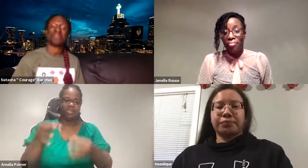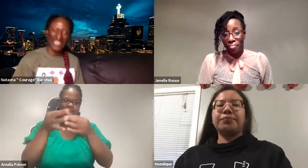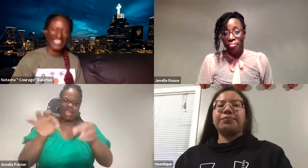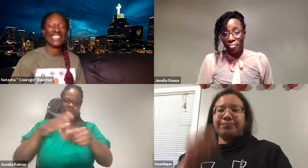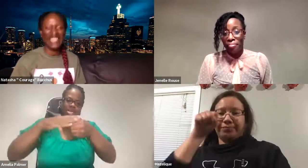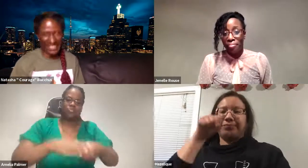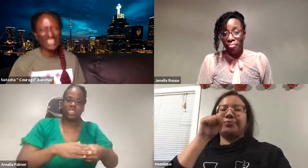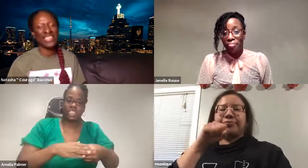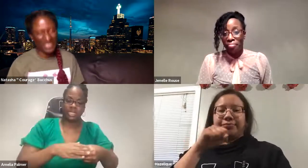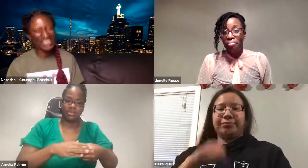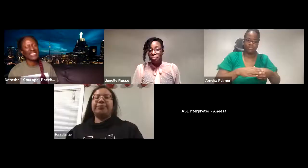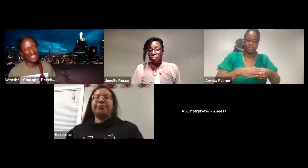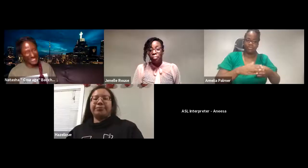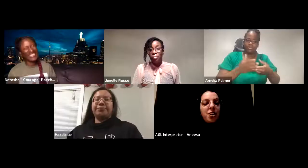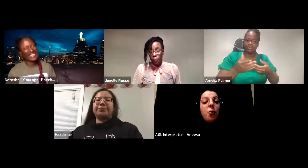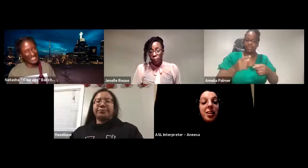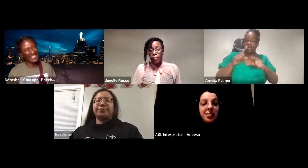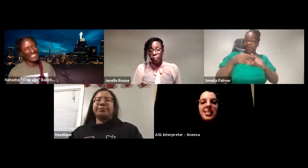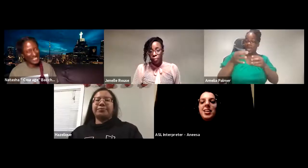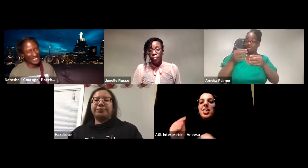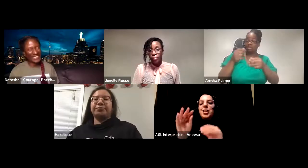is [interpreter clarifying] sorry i'm going to clarify that word... oh linguistic.